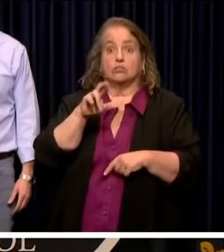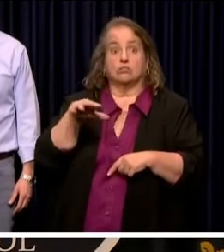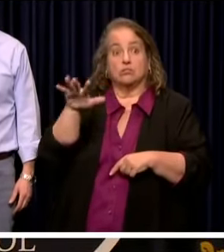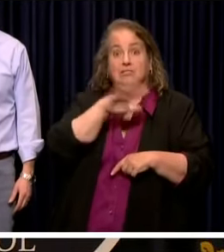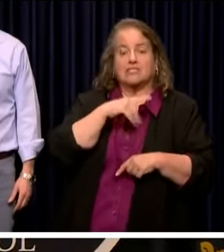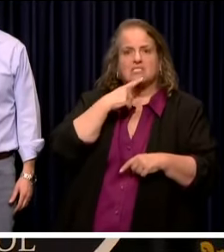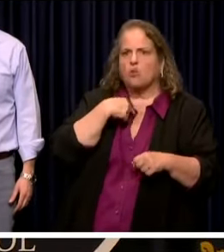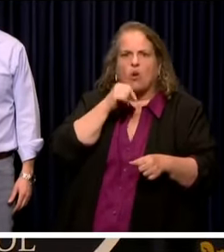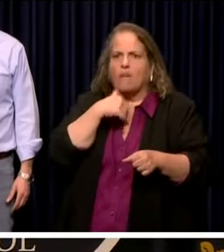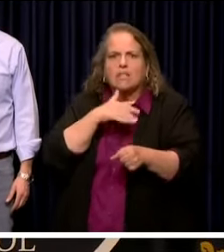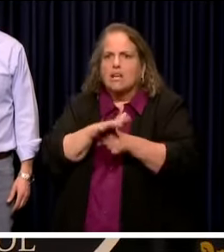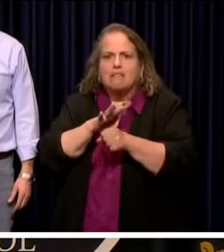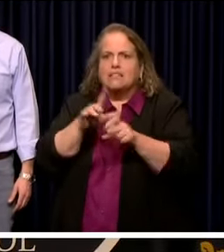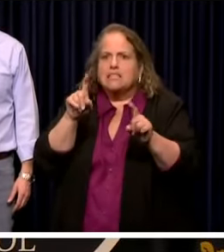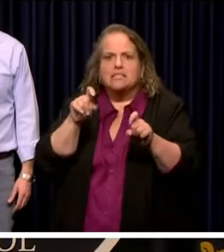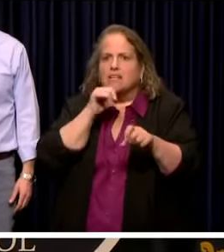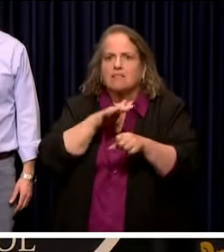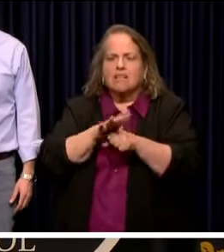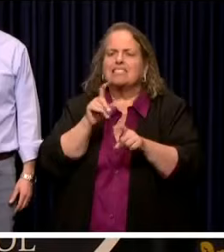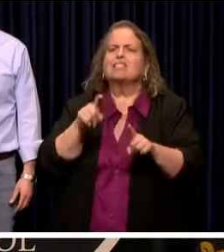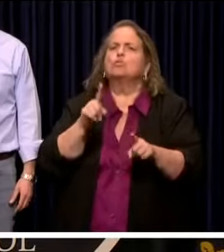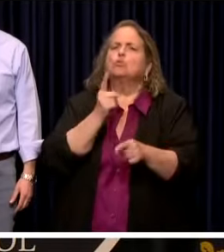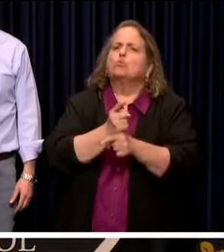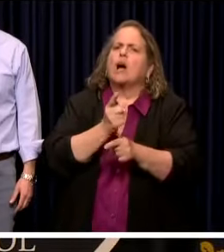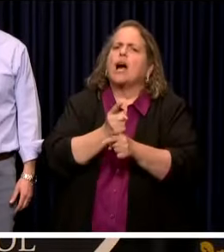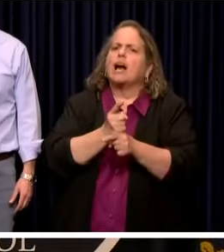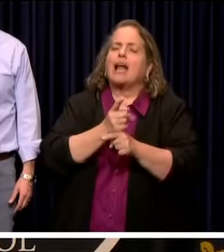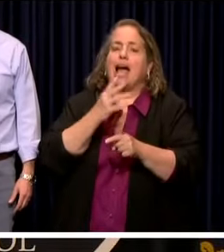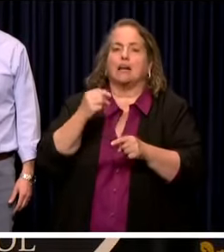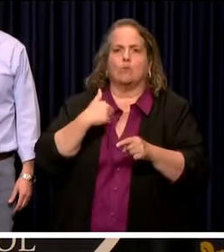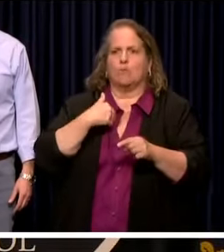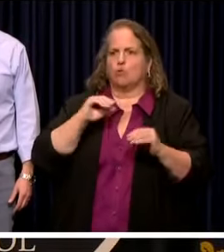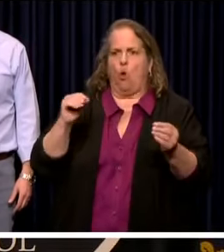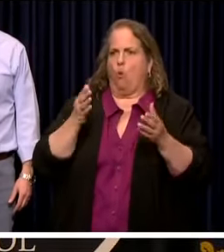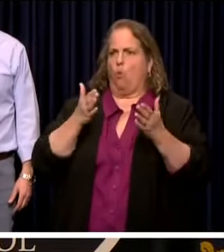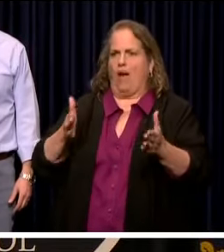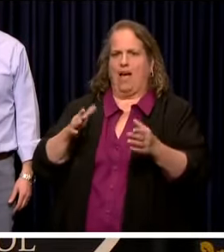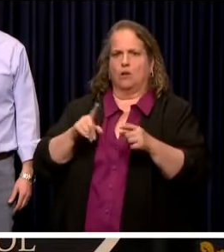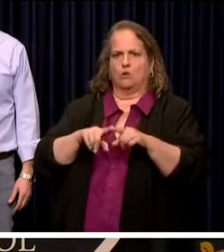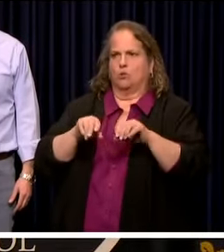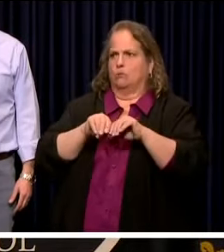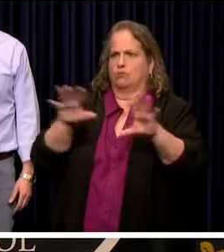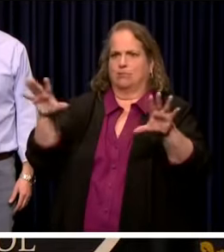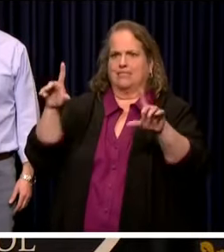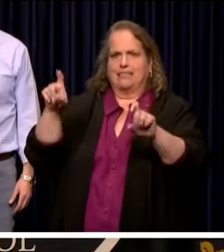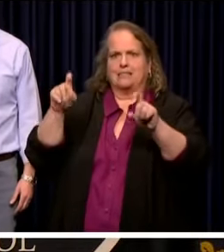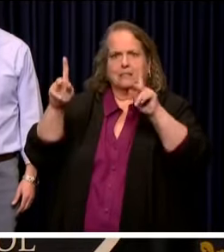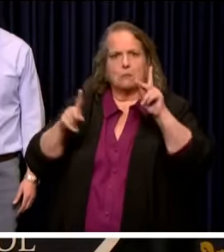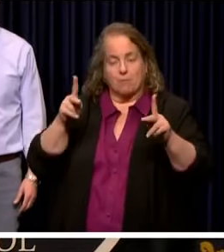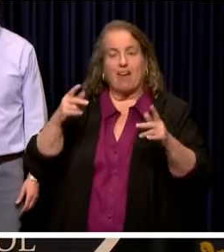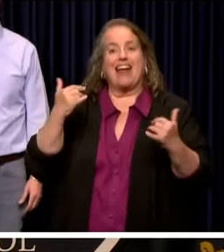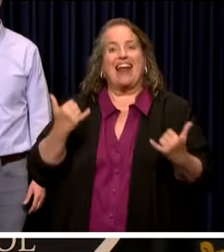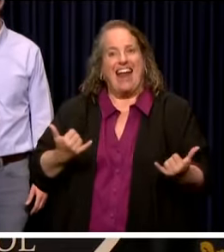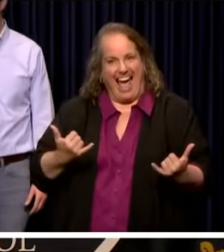THAT TESTING CAPACITY. THE ANNOUNCEMENT OF OPENING OF